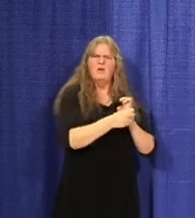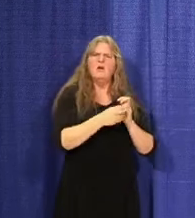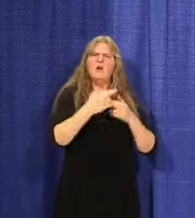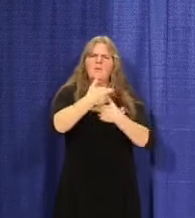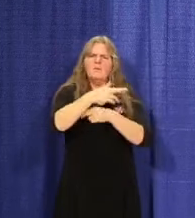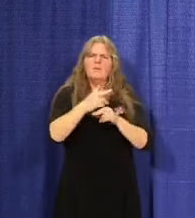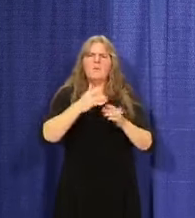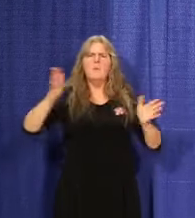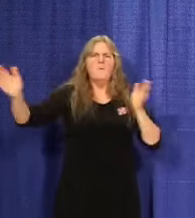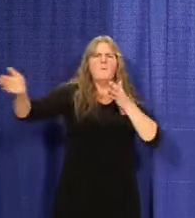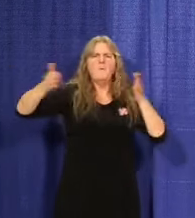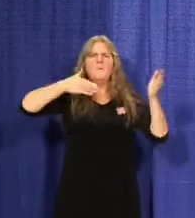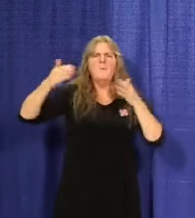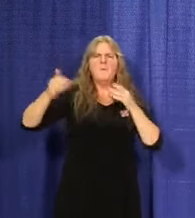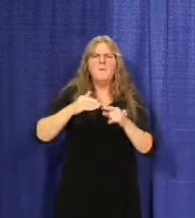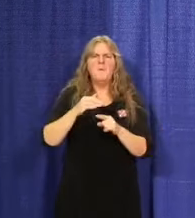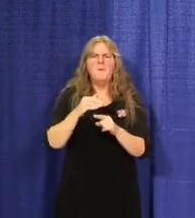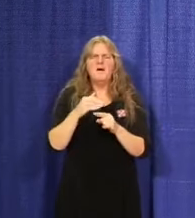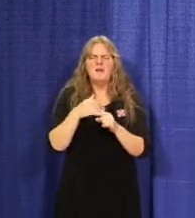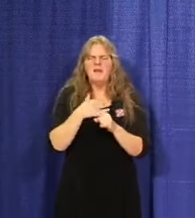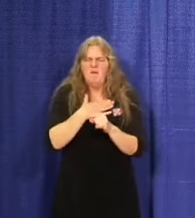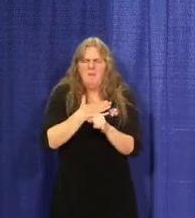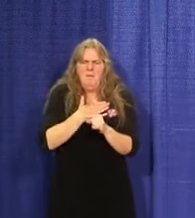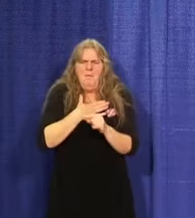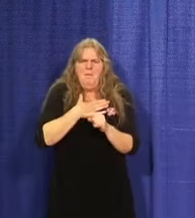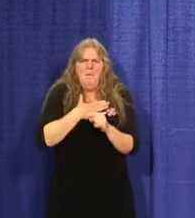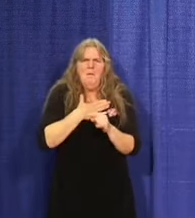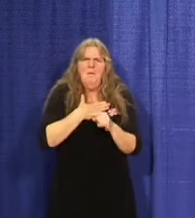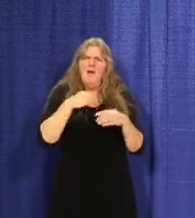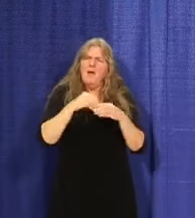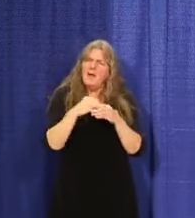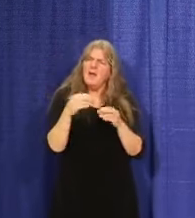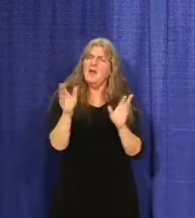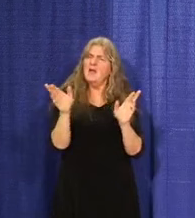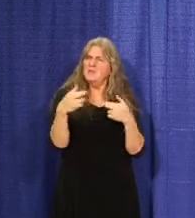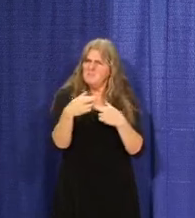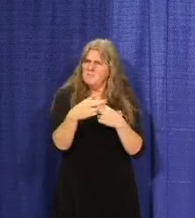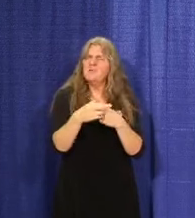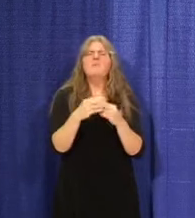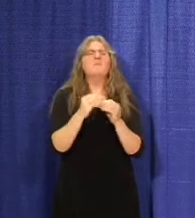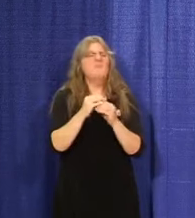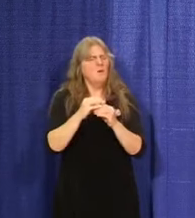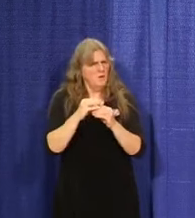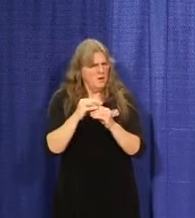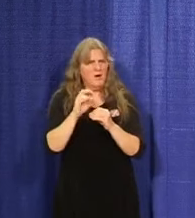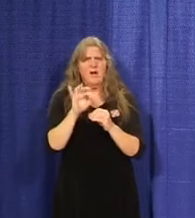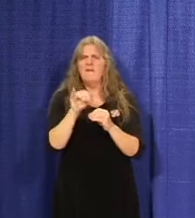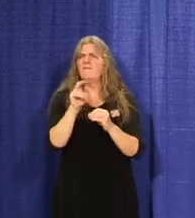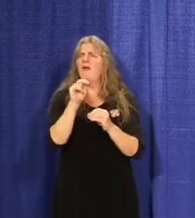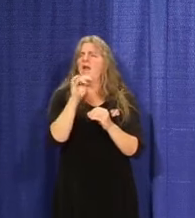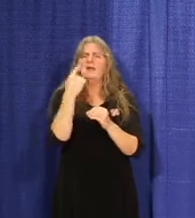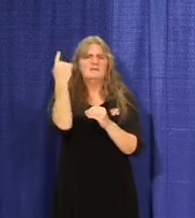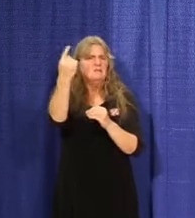If it feels stuffy, do something about it. Keep meeting times short in keep numbers in our room small enough